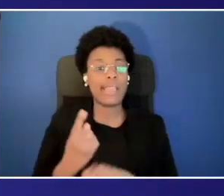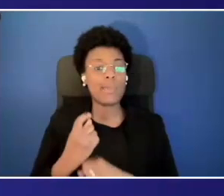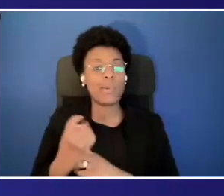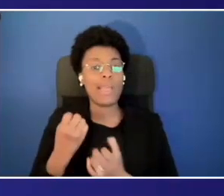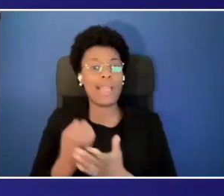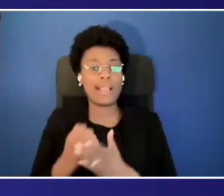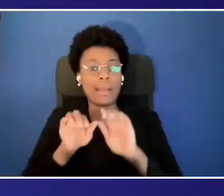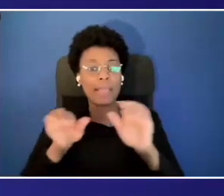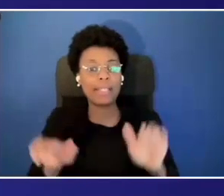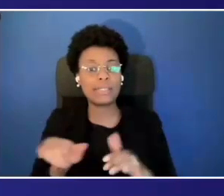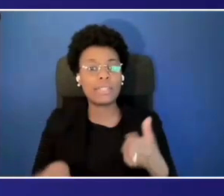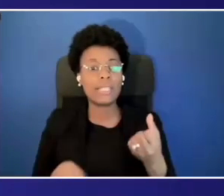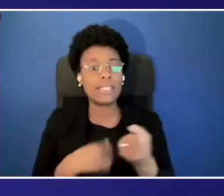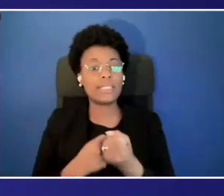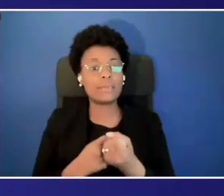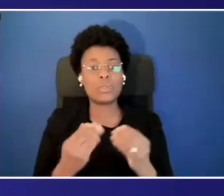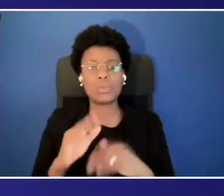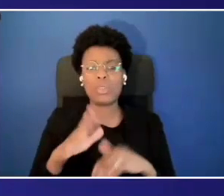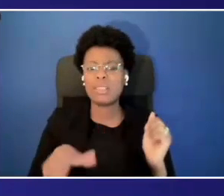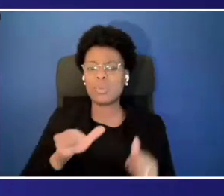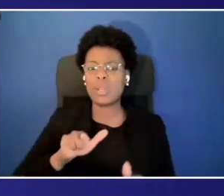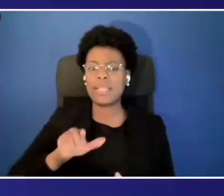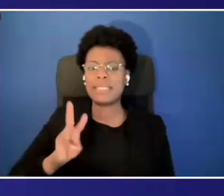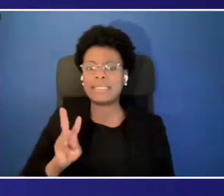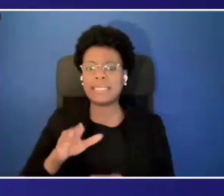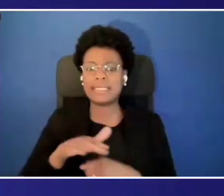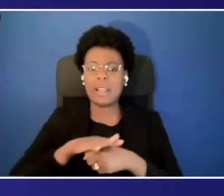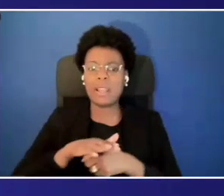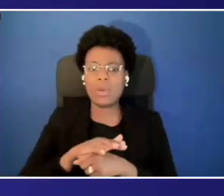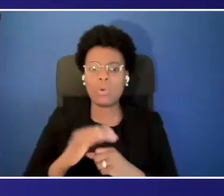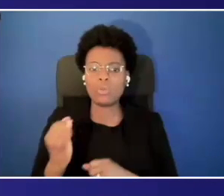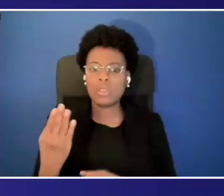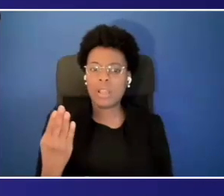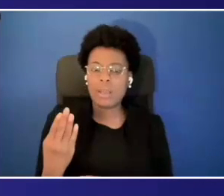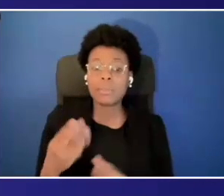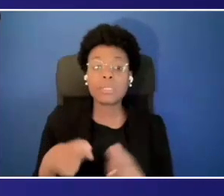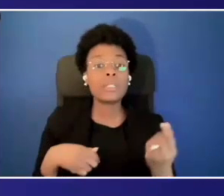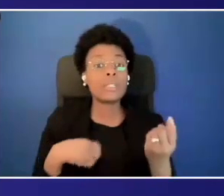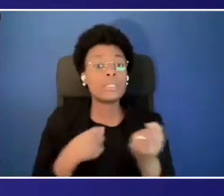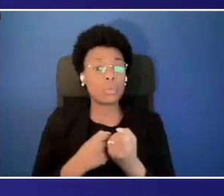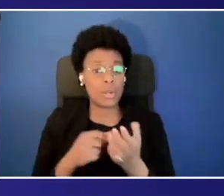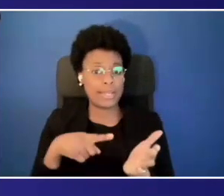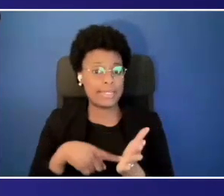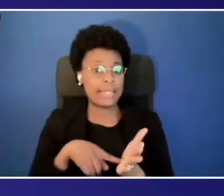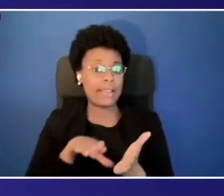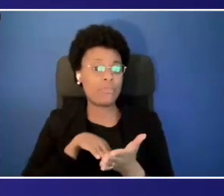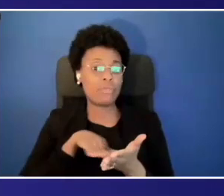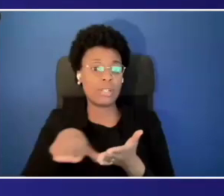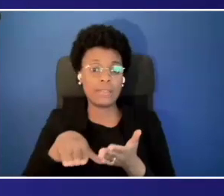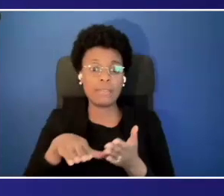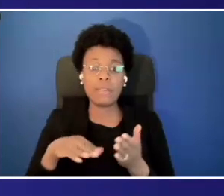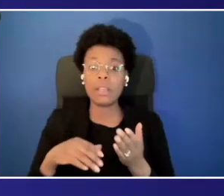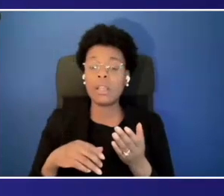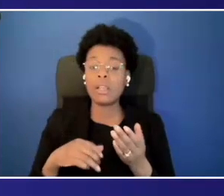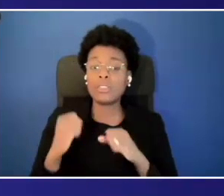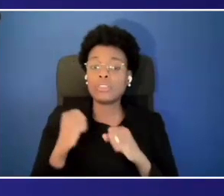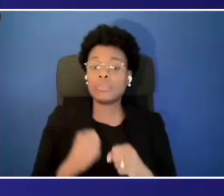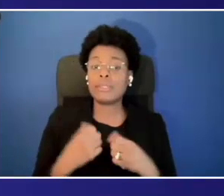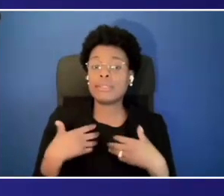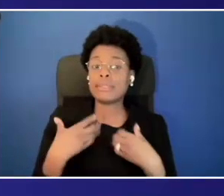Supporting debt relief for family physicians doesn't just strengthen our health care system. It boosts entire local economies.